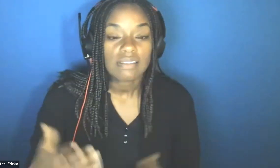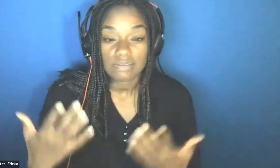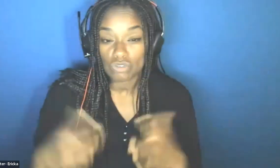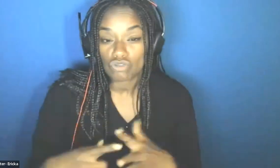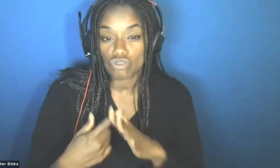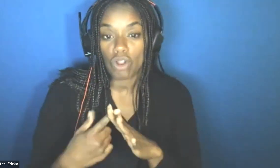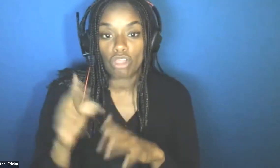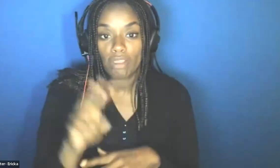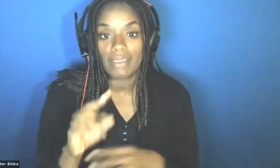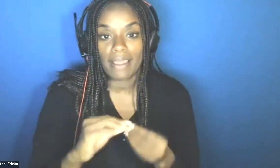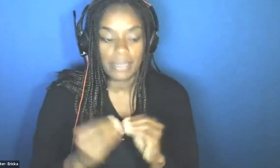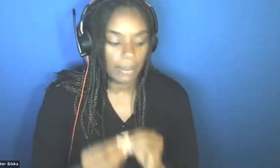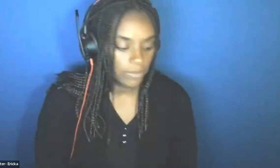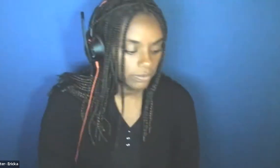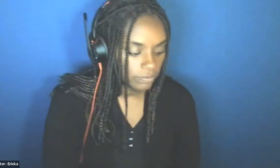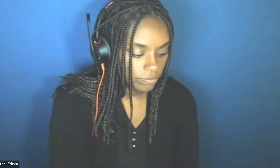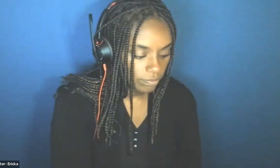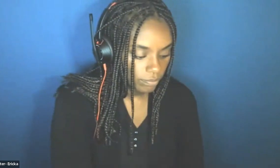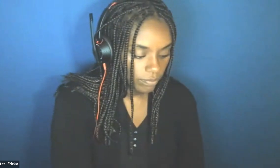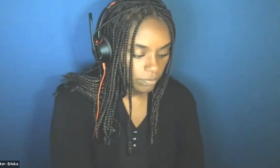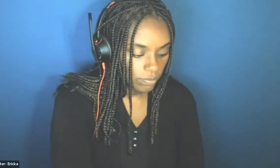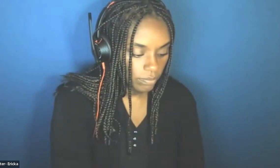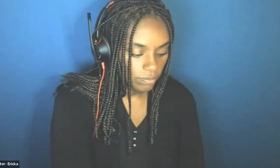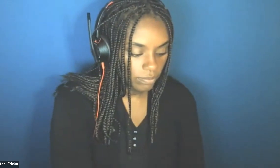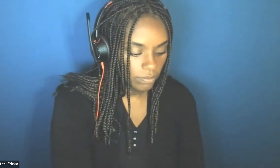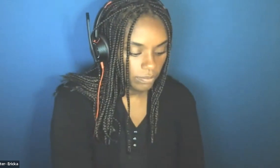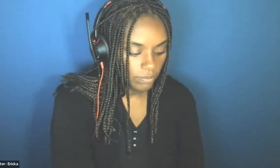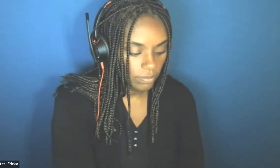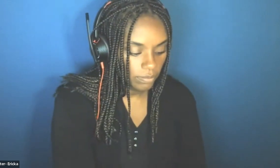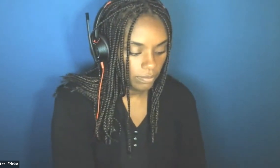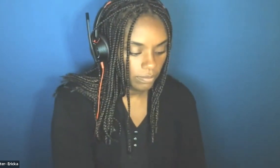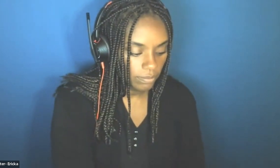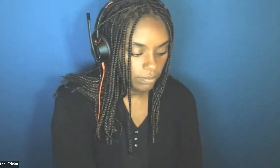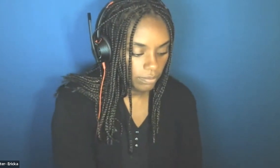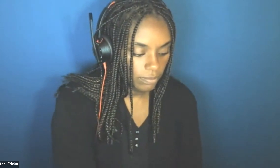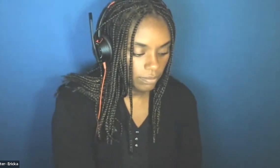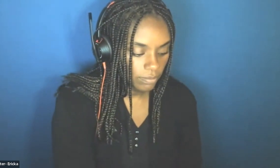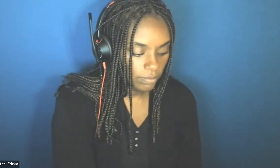We are region 4, serving an area from Kentucky to Florida, from Mississippi to the Carolinas.